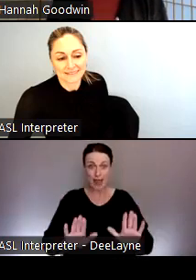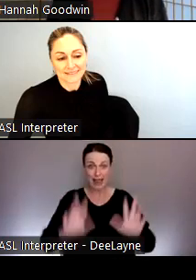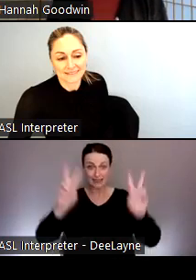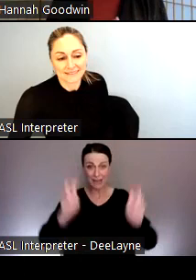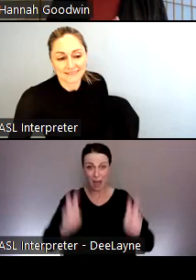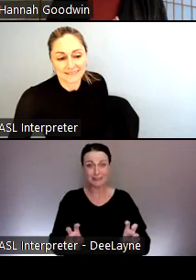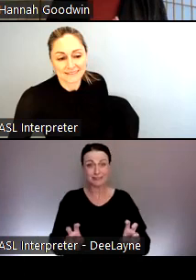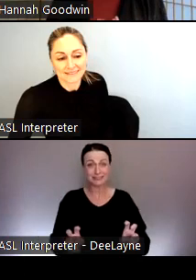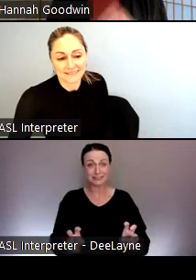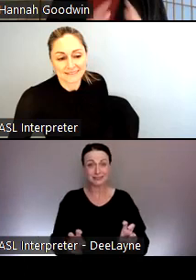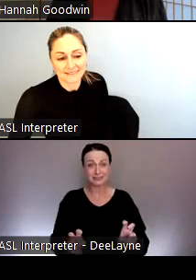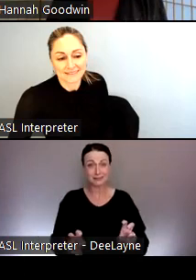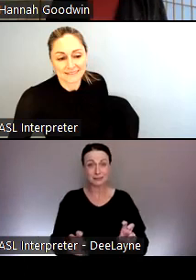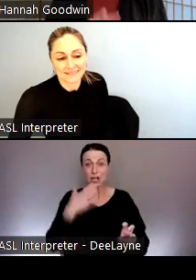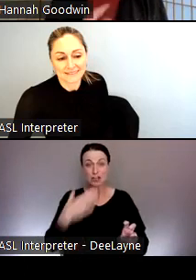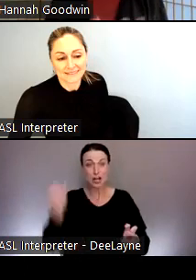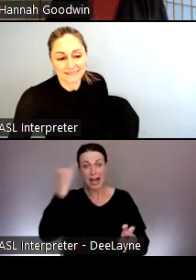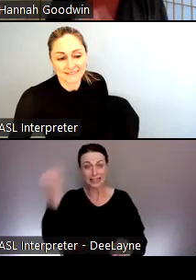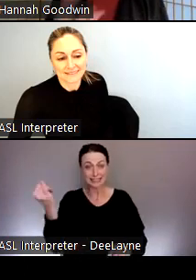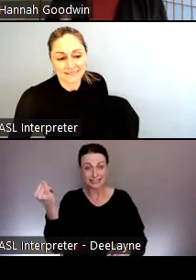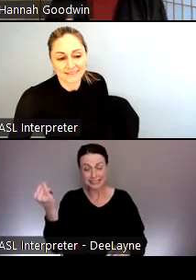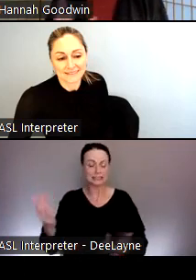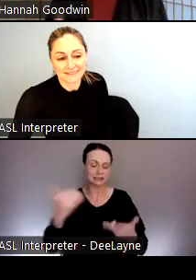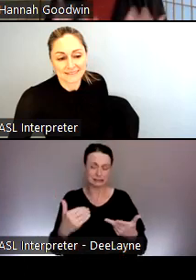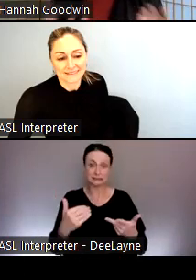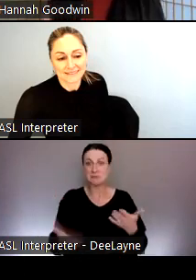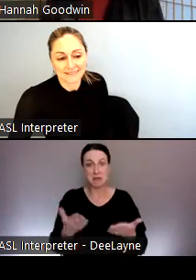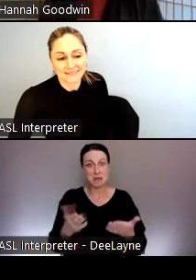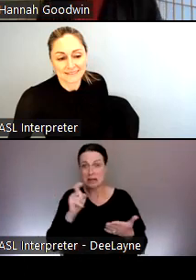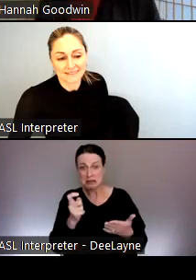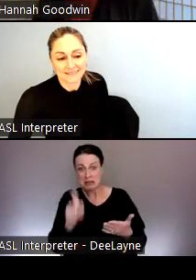and good ideas and maybe need a little bit of clarification.